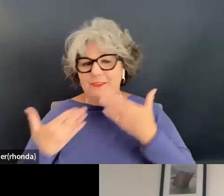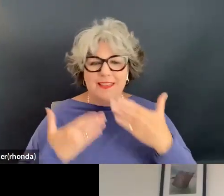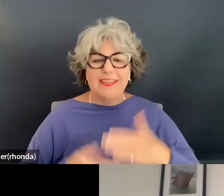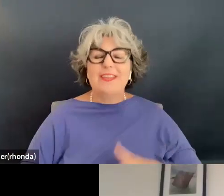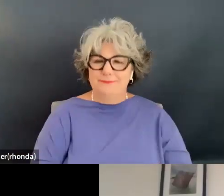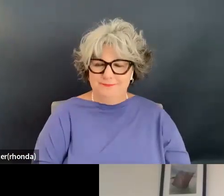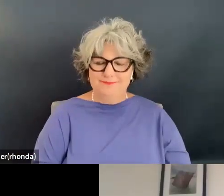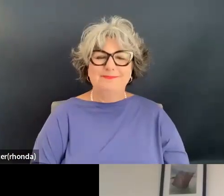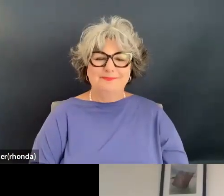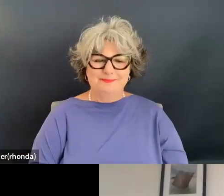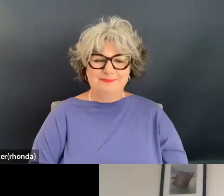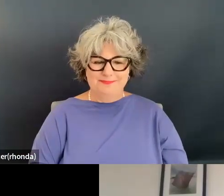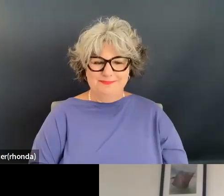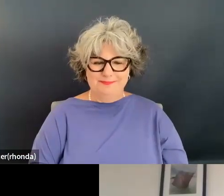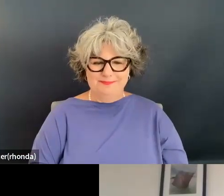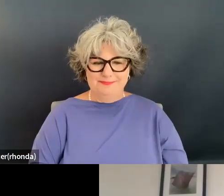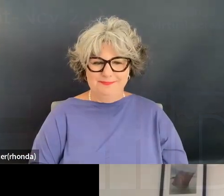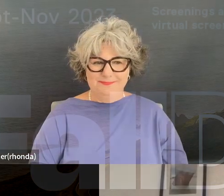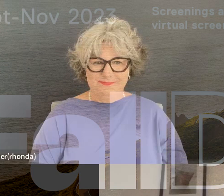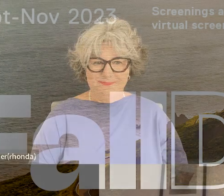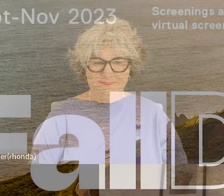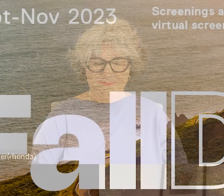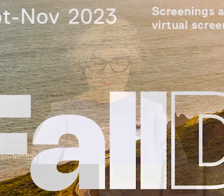Thank you very much for moderating this session. Thank you. My pleasure.